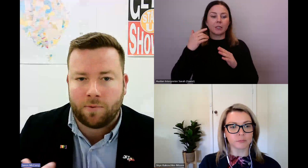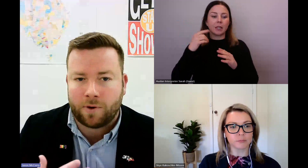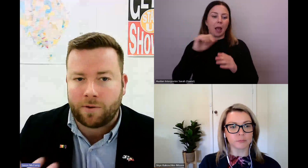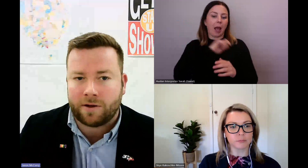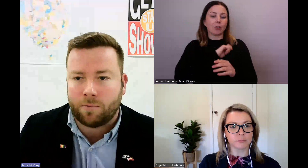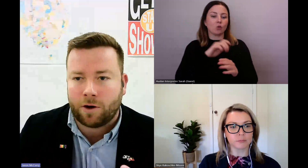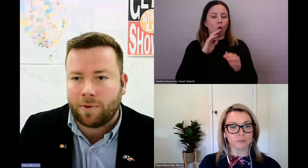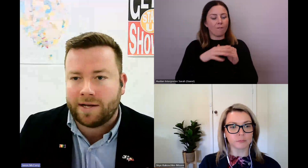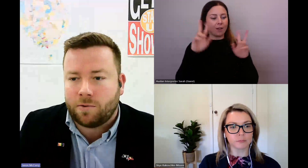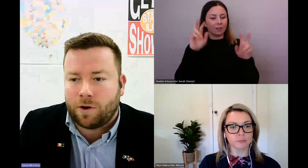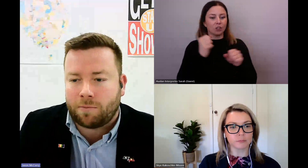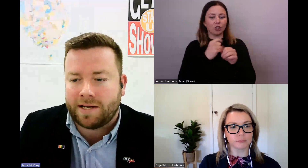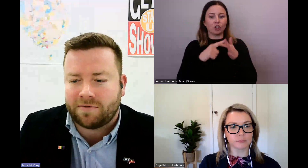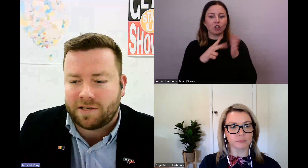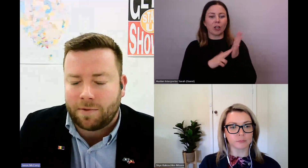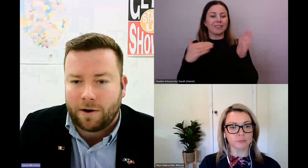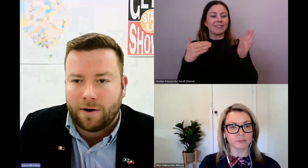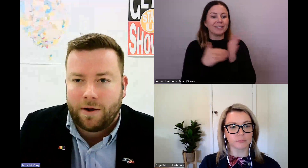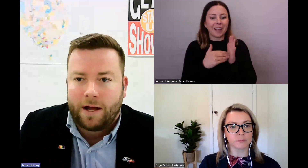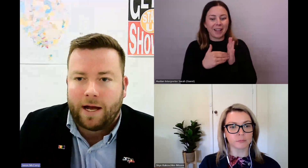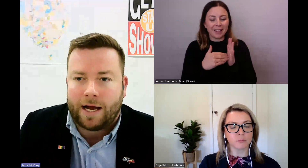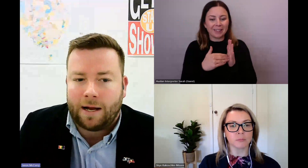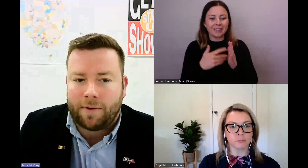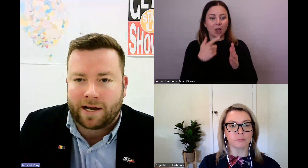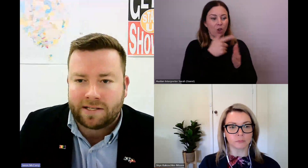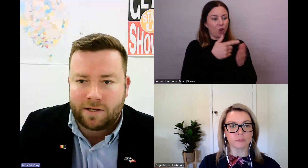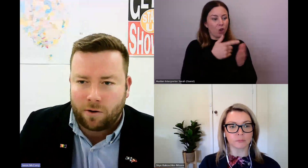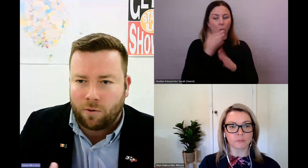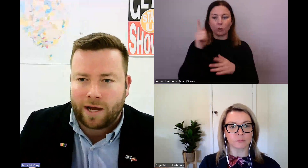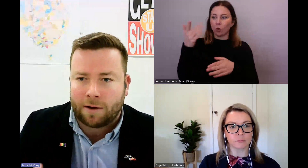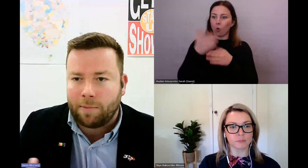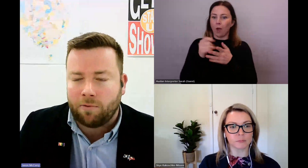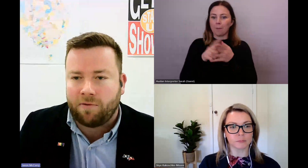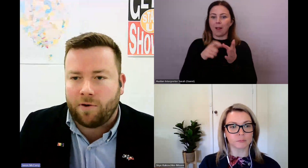people going in the workplace or the workplace of tomorrow and I guess not all young people would